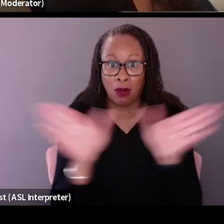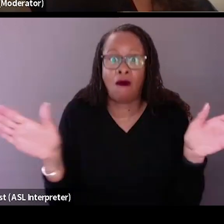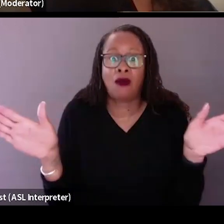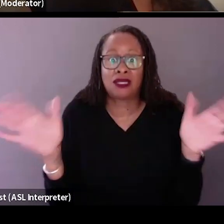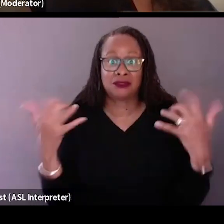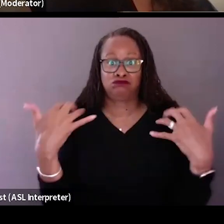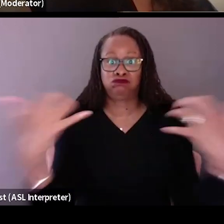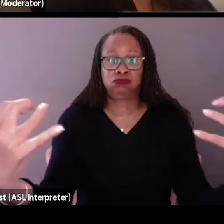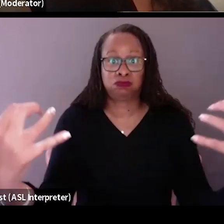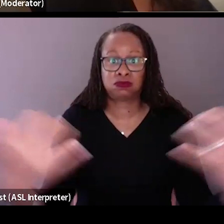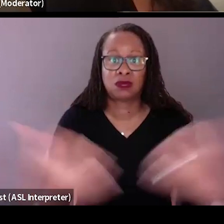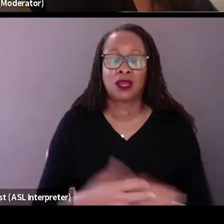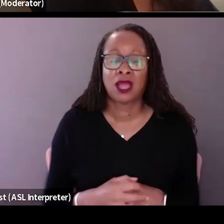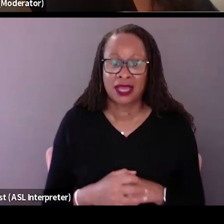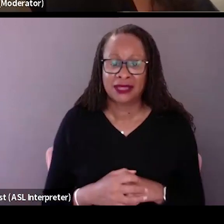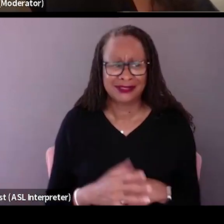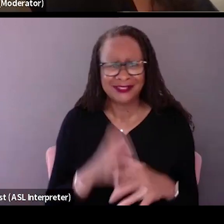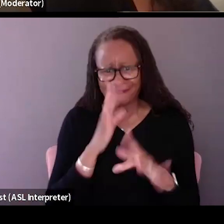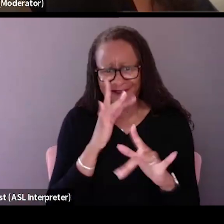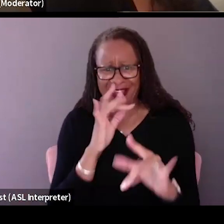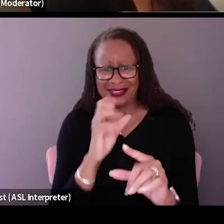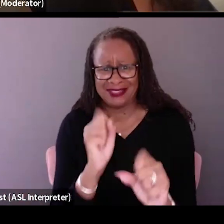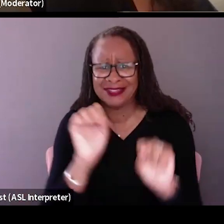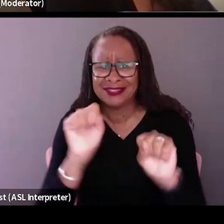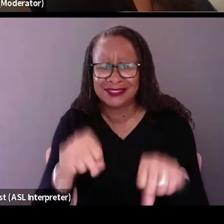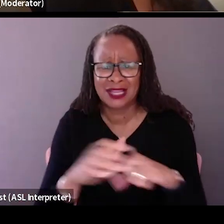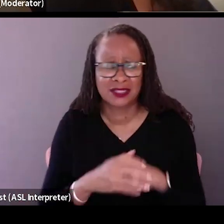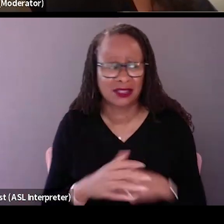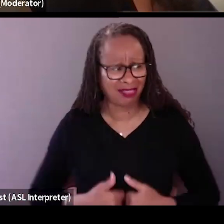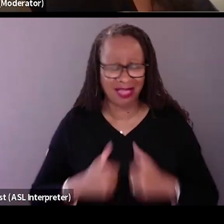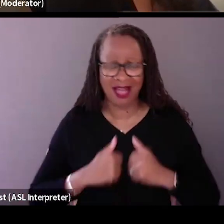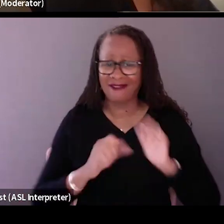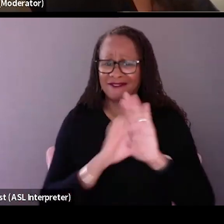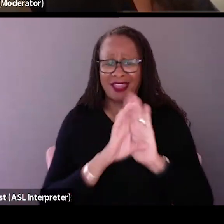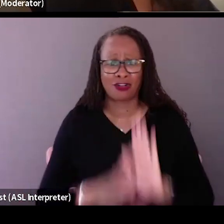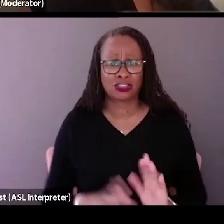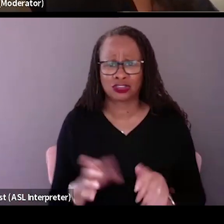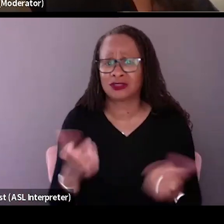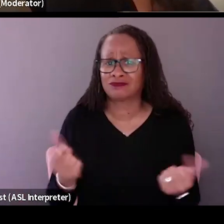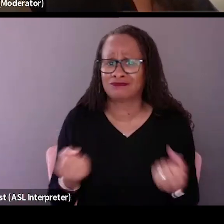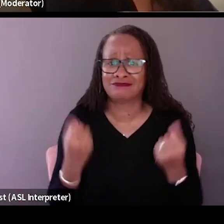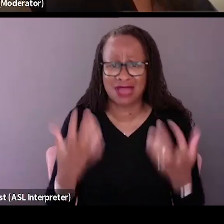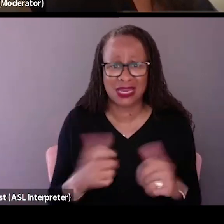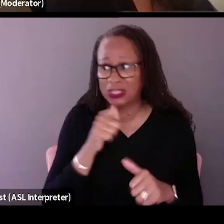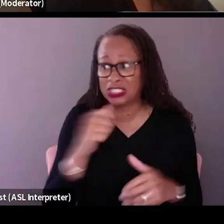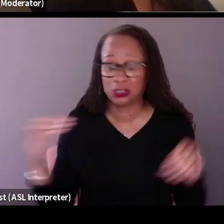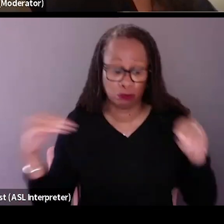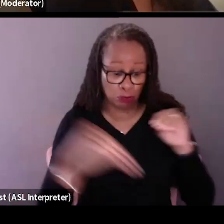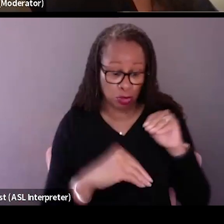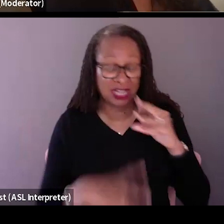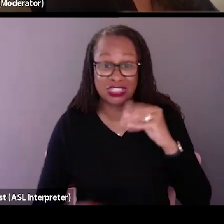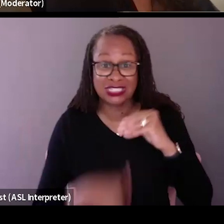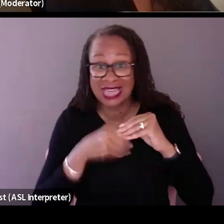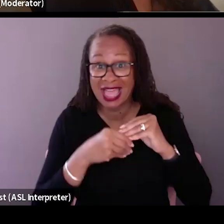but it's fascinating and there are a lot of characters that we basically, you know, didn't put in because of the focus aspect of it.